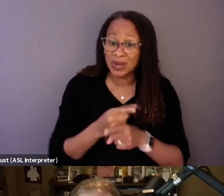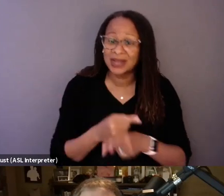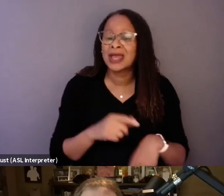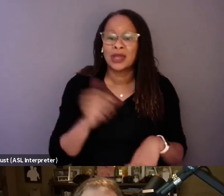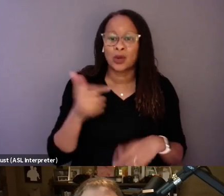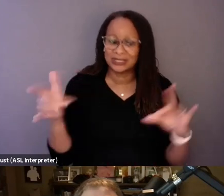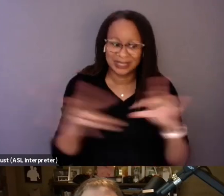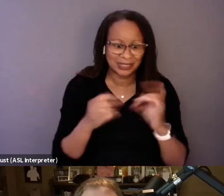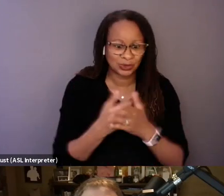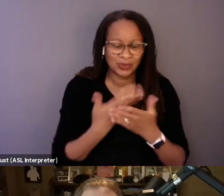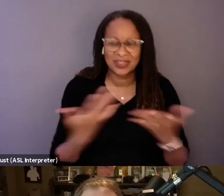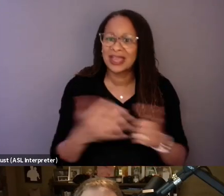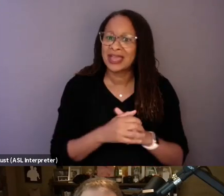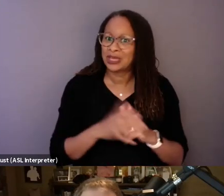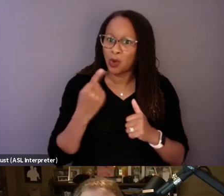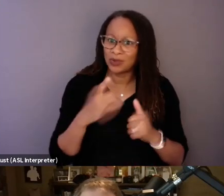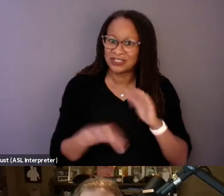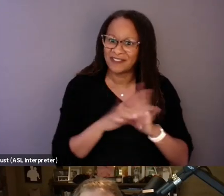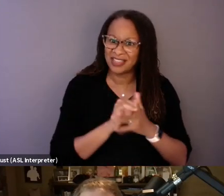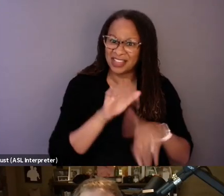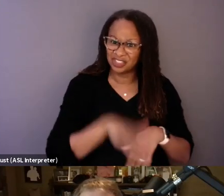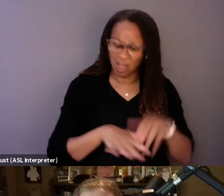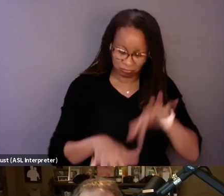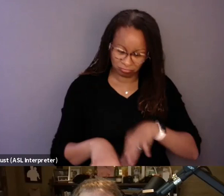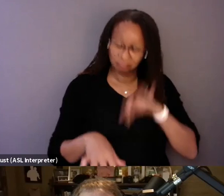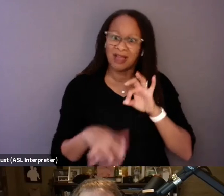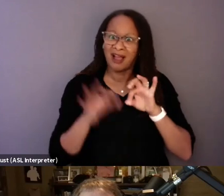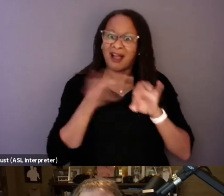to that childlike sense of wonder, right? Yeah, I often said before this